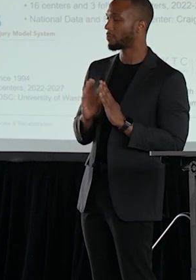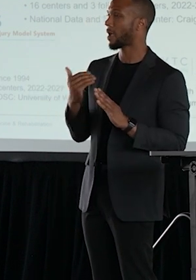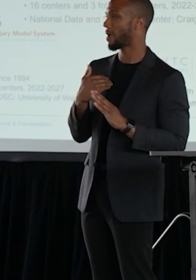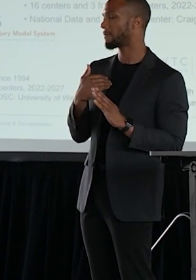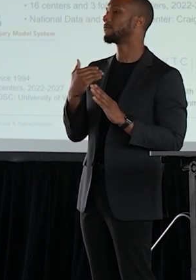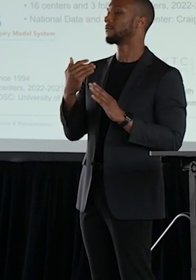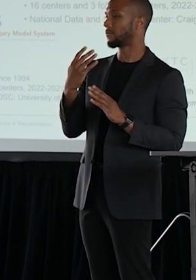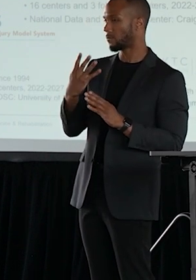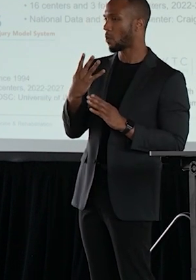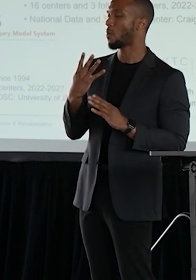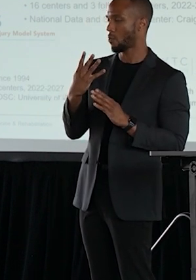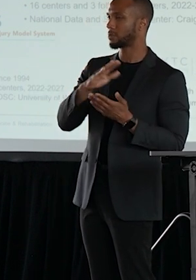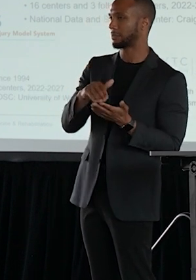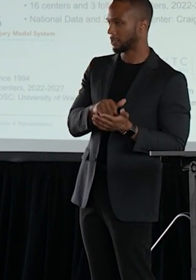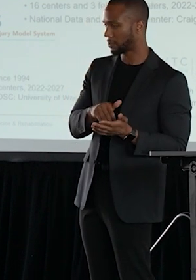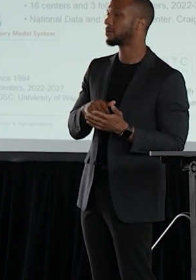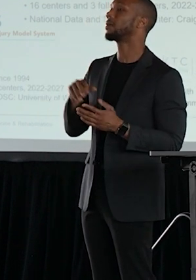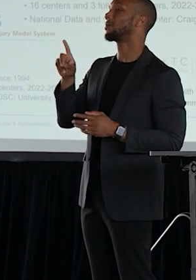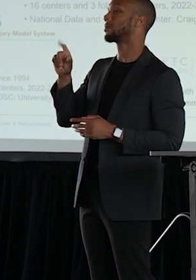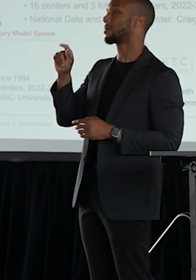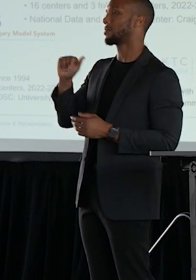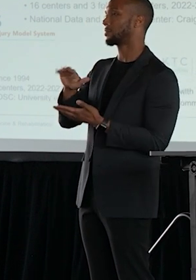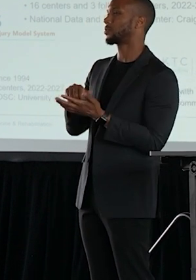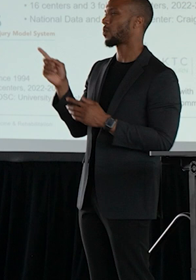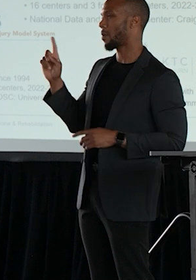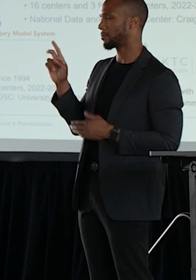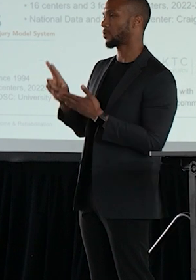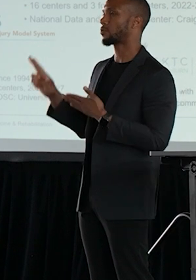the data center is in the University of Washington. So in